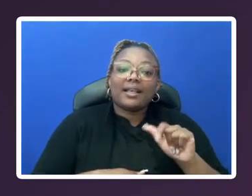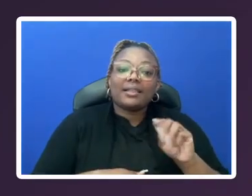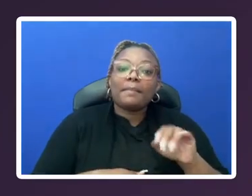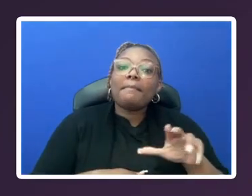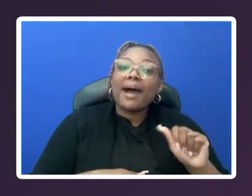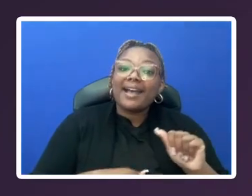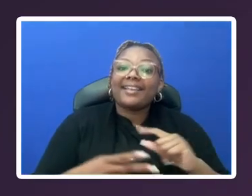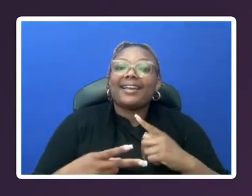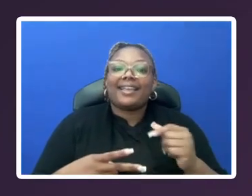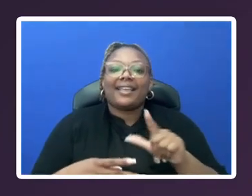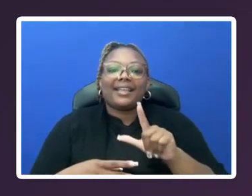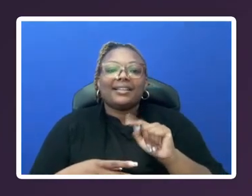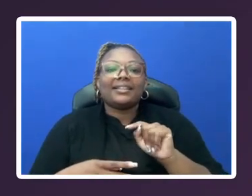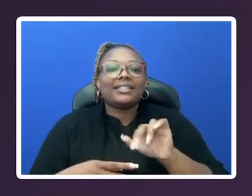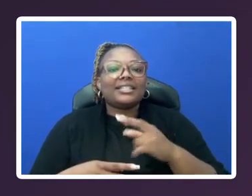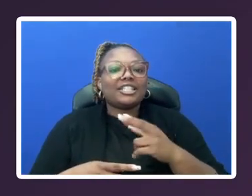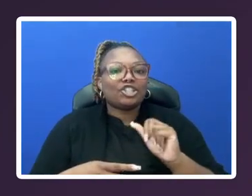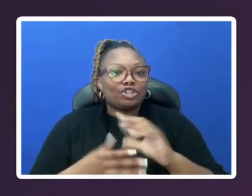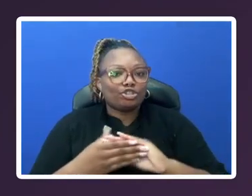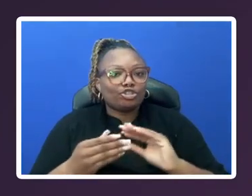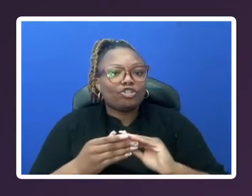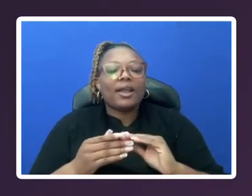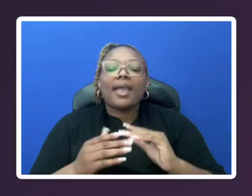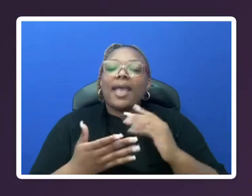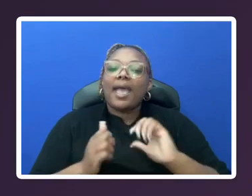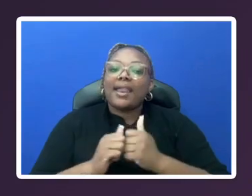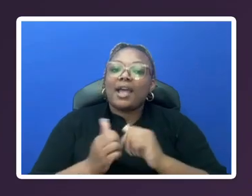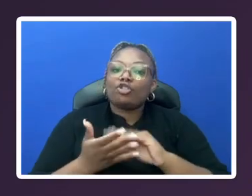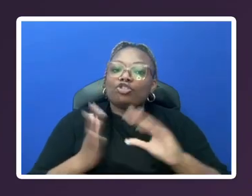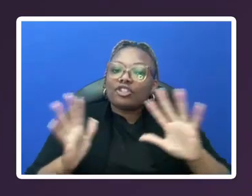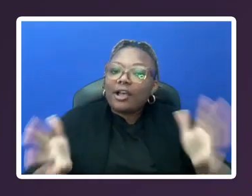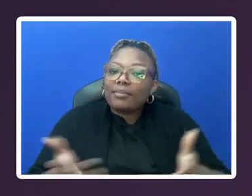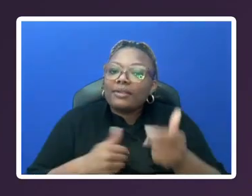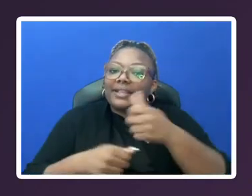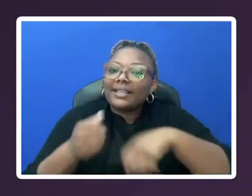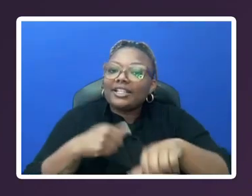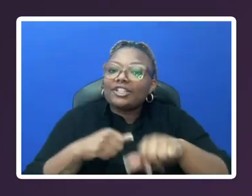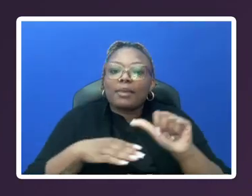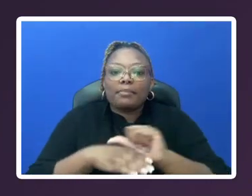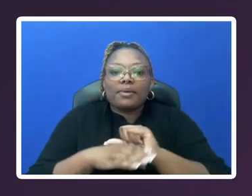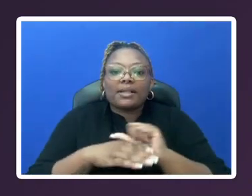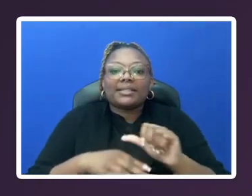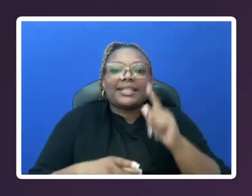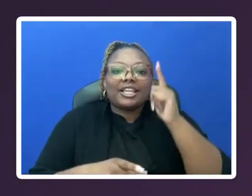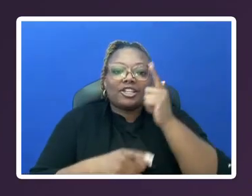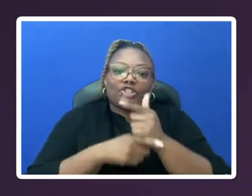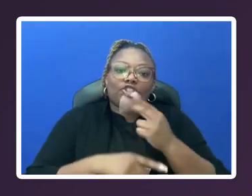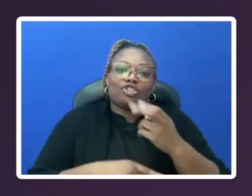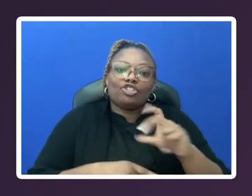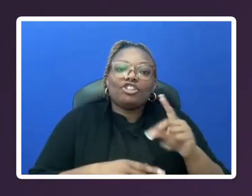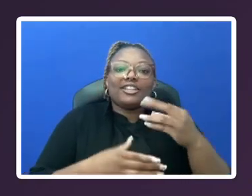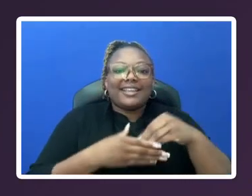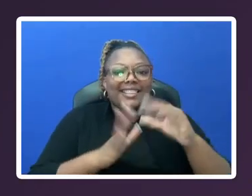uplifting each other by practicing the tenants of sisterhood in the classroom. Thank you so much. Next slide. Teya Green: Abbie Hitzemann: